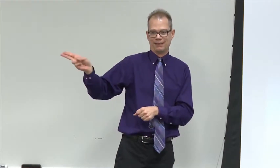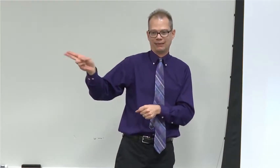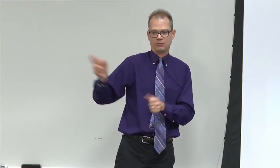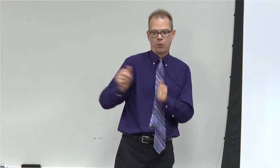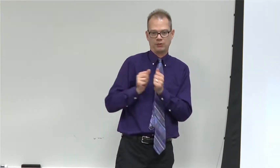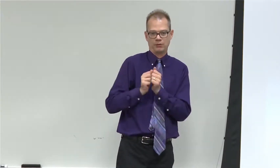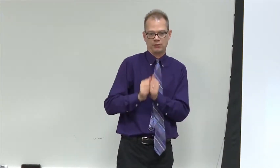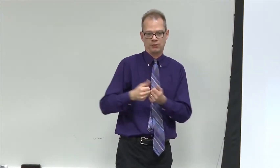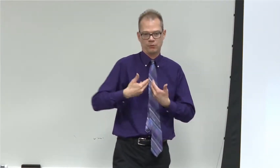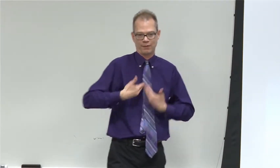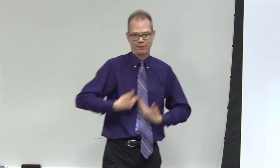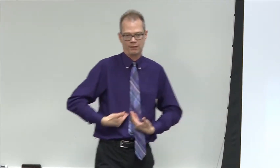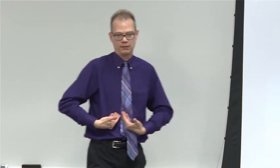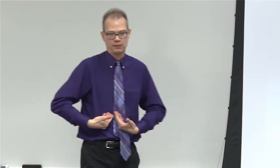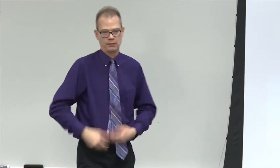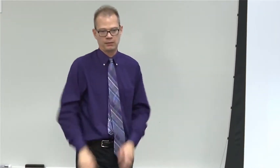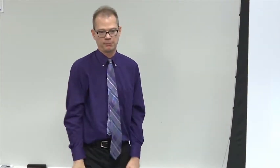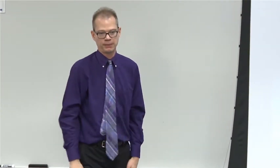He wanted to see me make history.